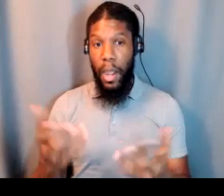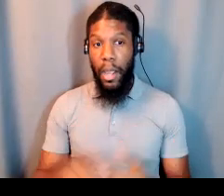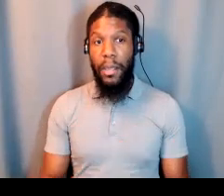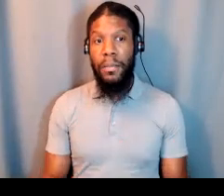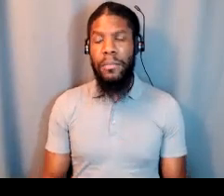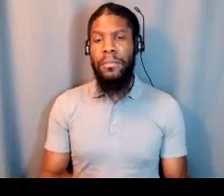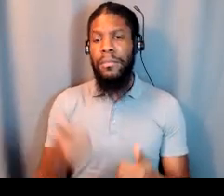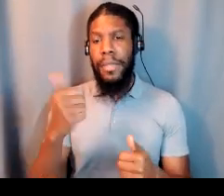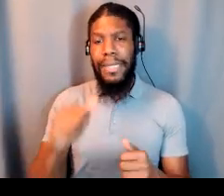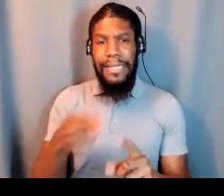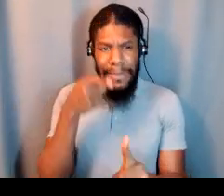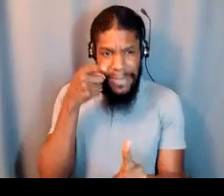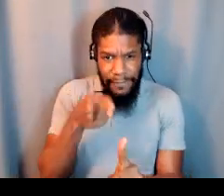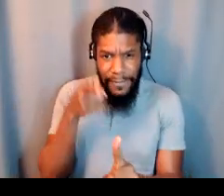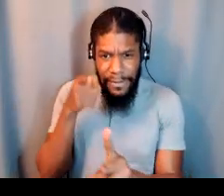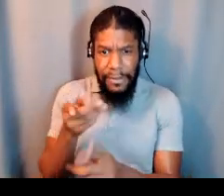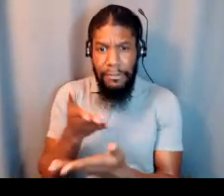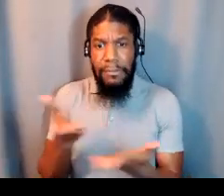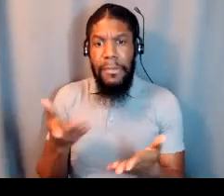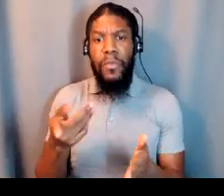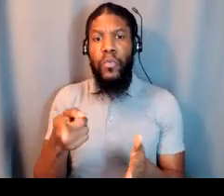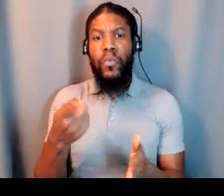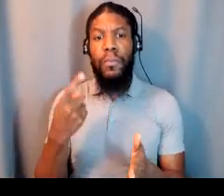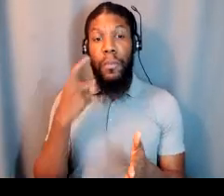you've seen in asynchronous appointments that you'd suggest tutors